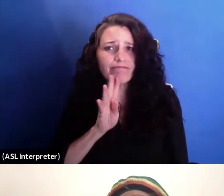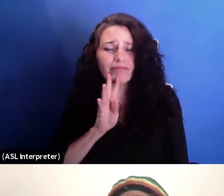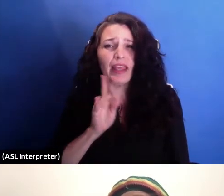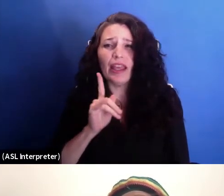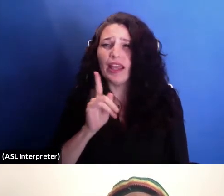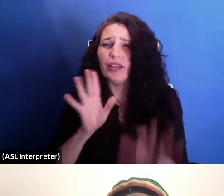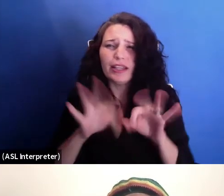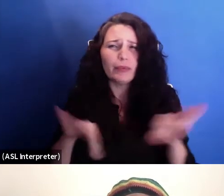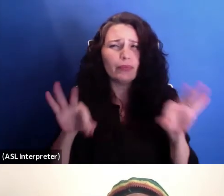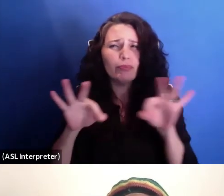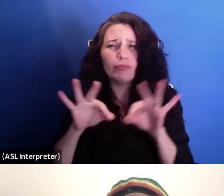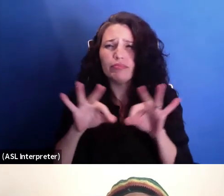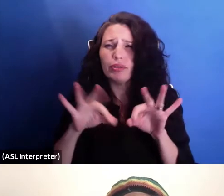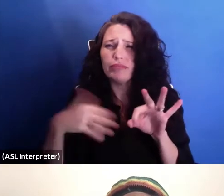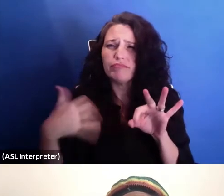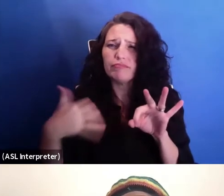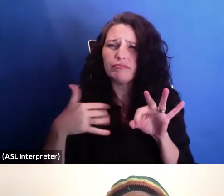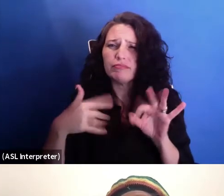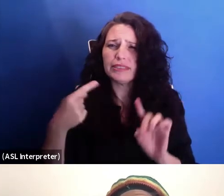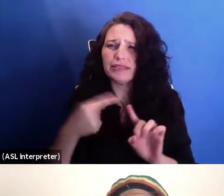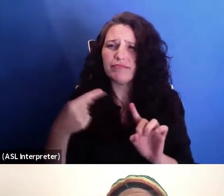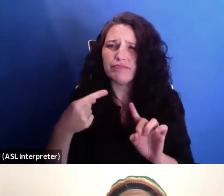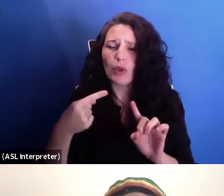Steve Hoffman interprets what she said.